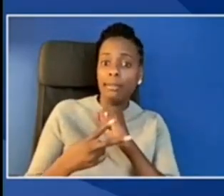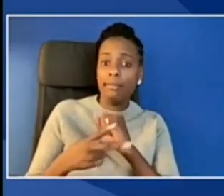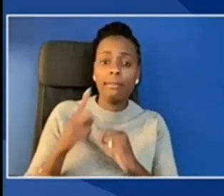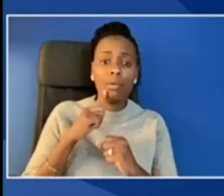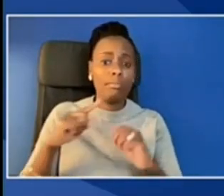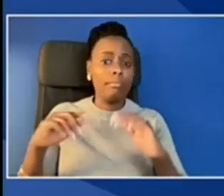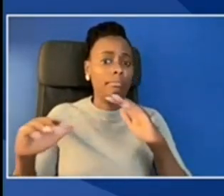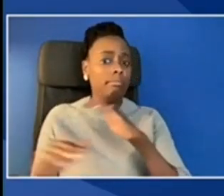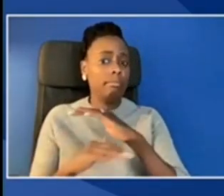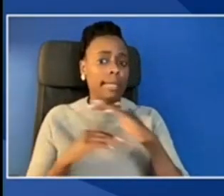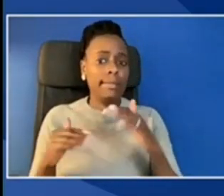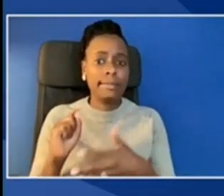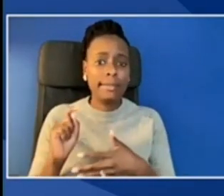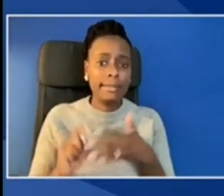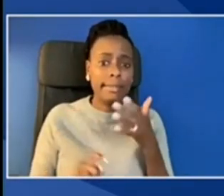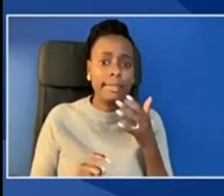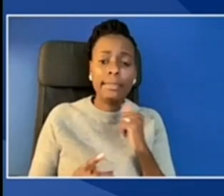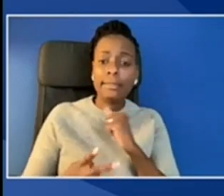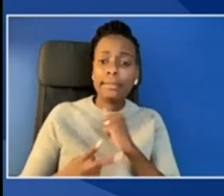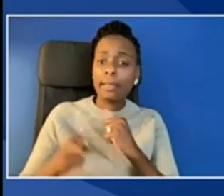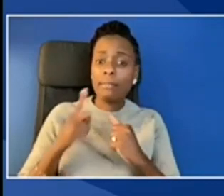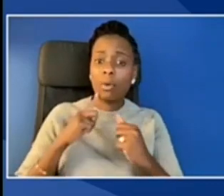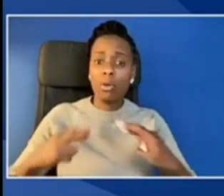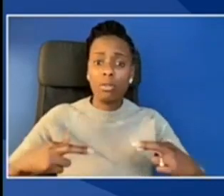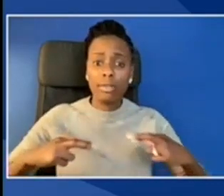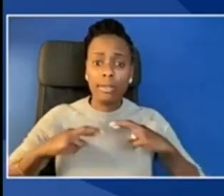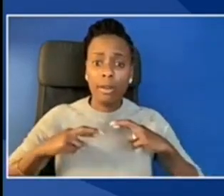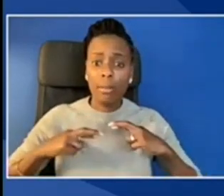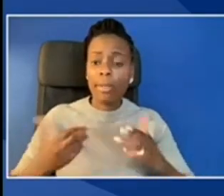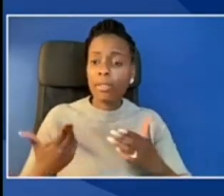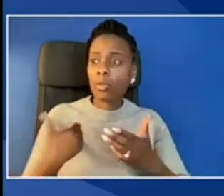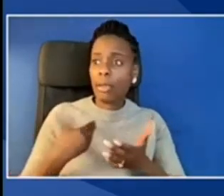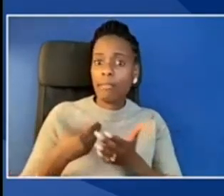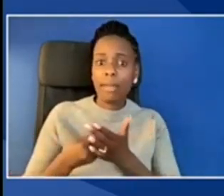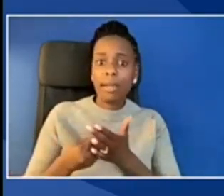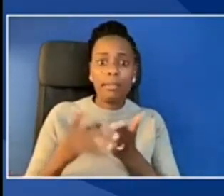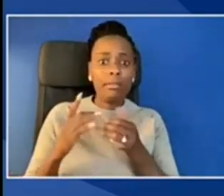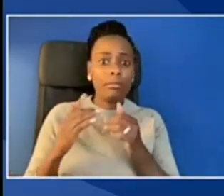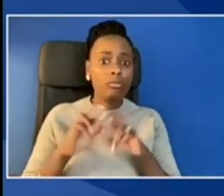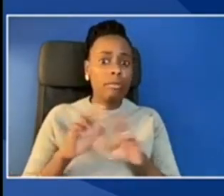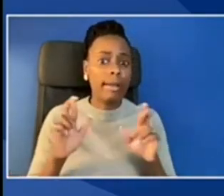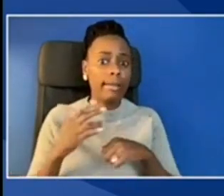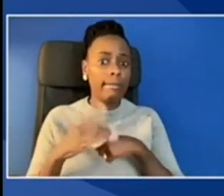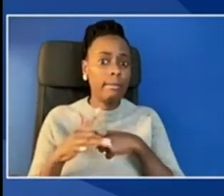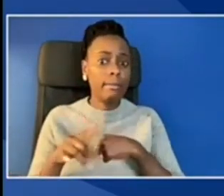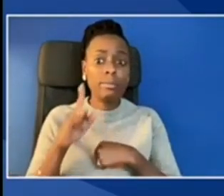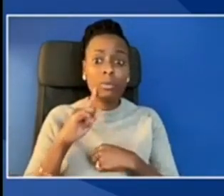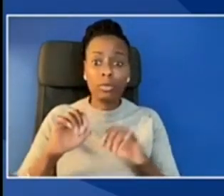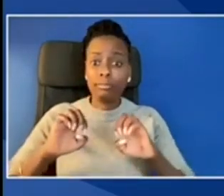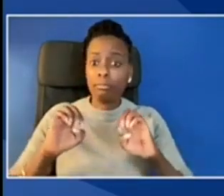retirement, to have funds available for emergency. And we gave a number of